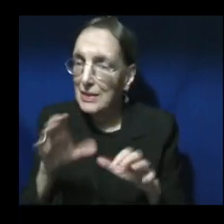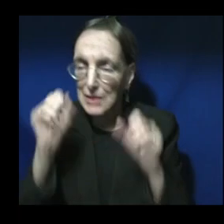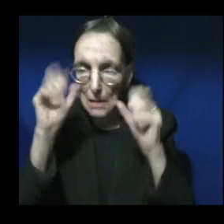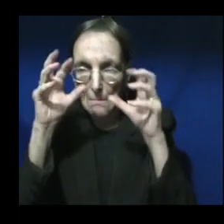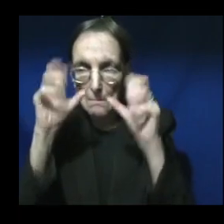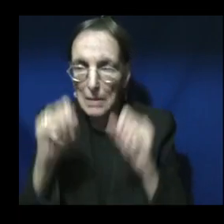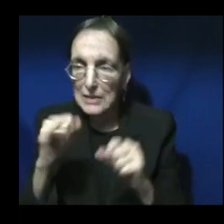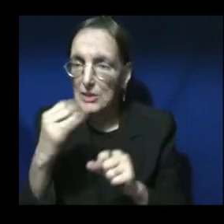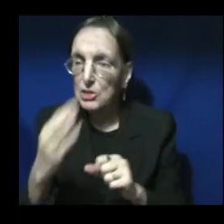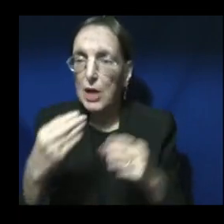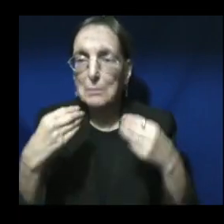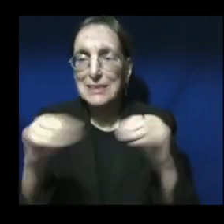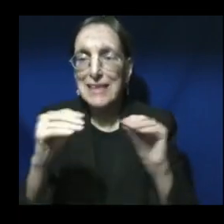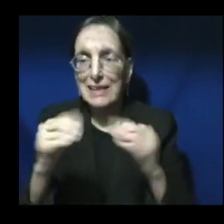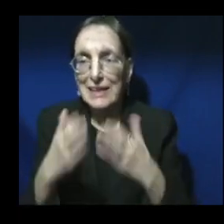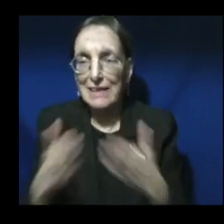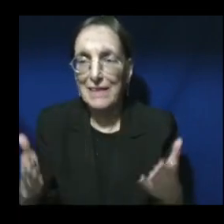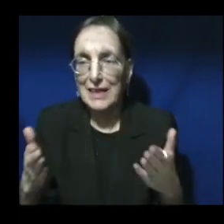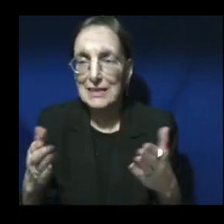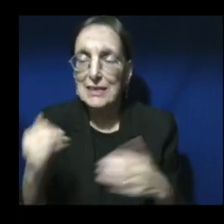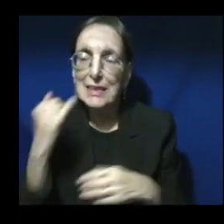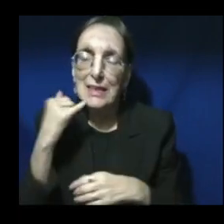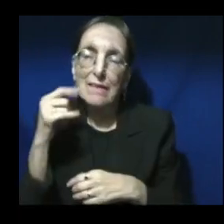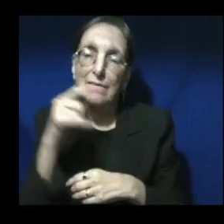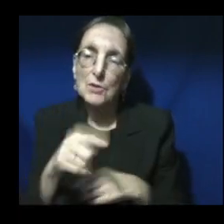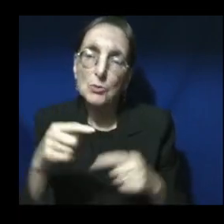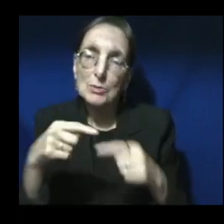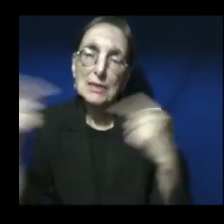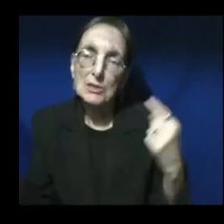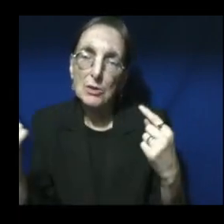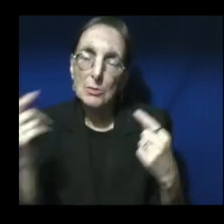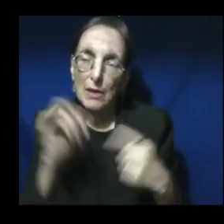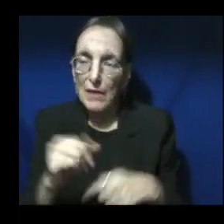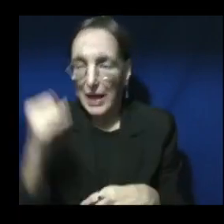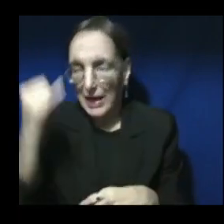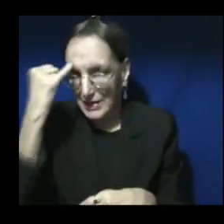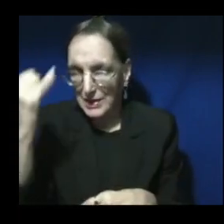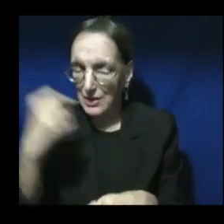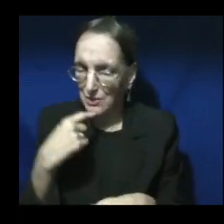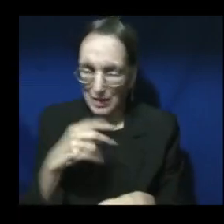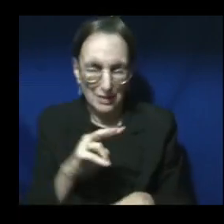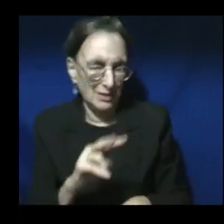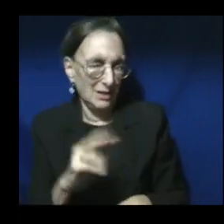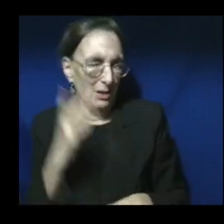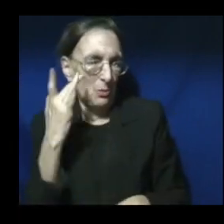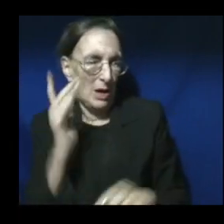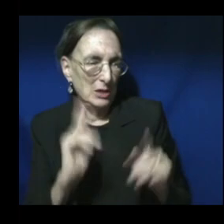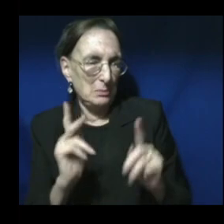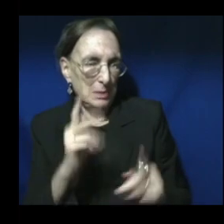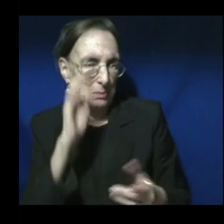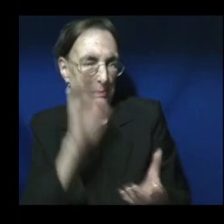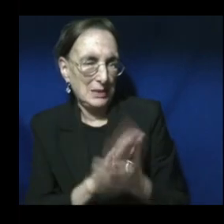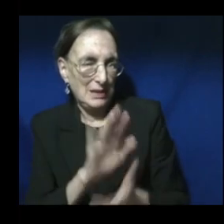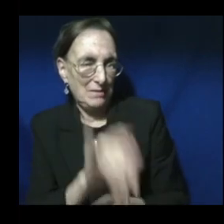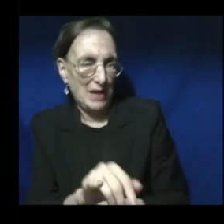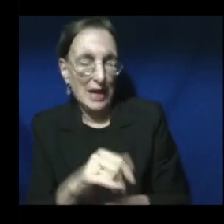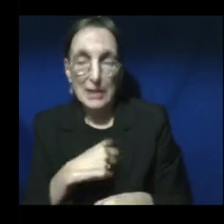those ideas, you’re probably horrified, and you wonder why people believe them, and if you like those ideas, you’re probably very happy about it. But let’s dig beneath, under the surface to say,